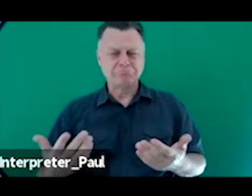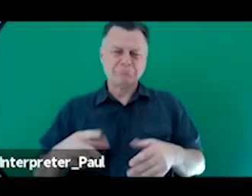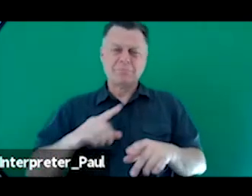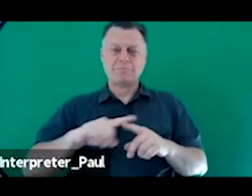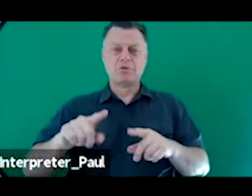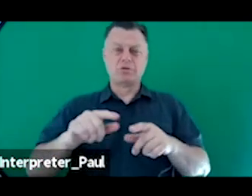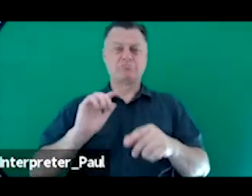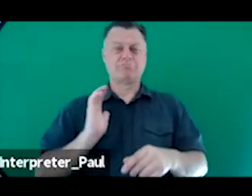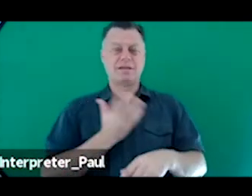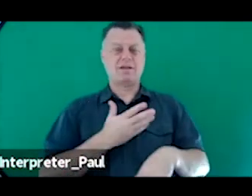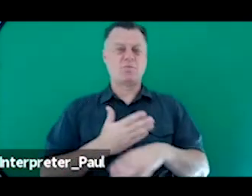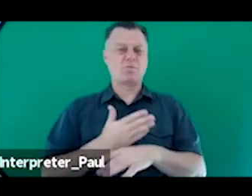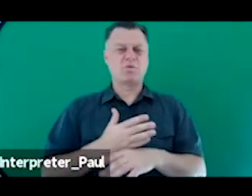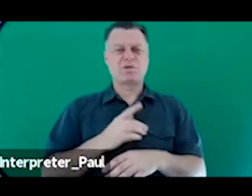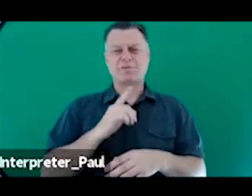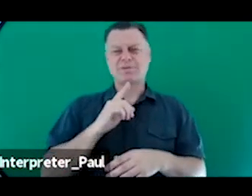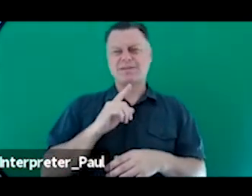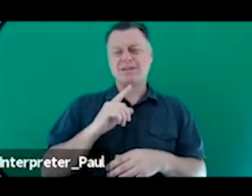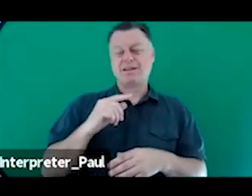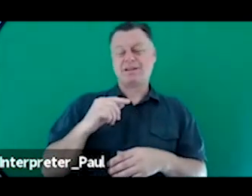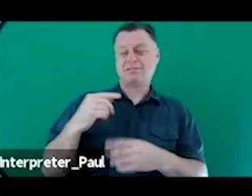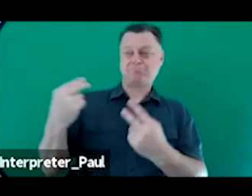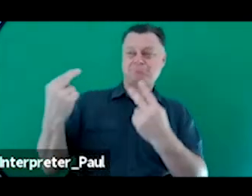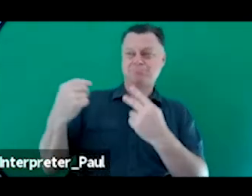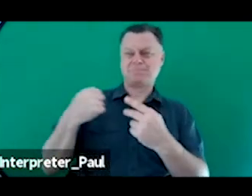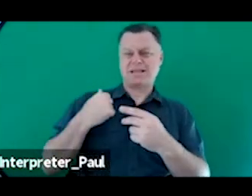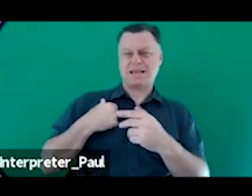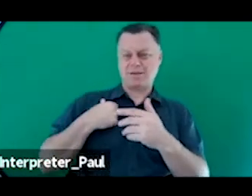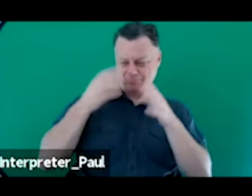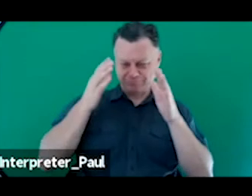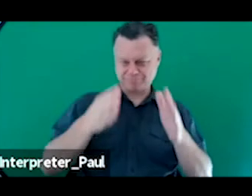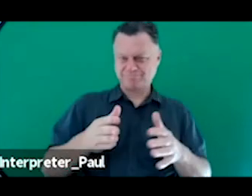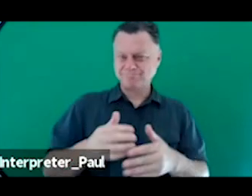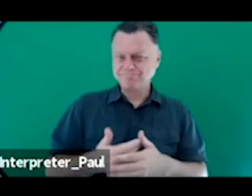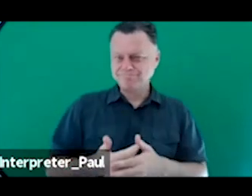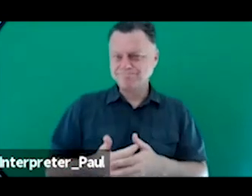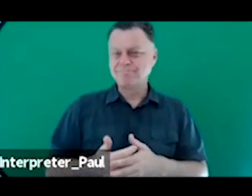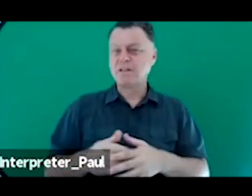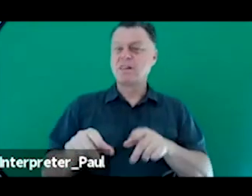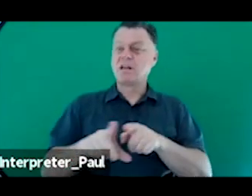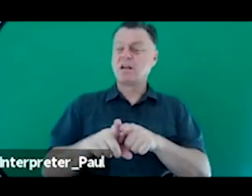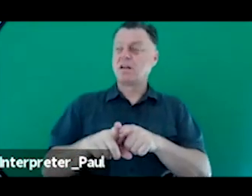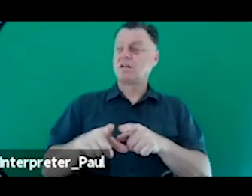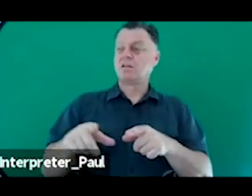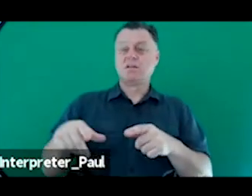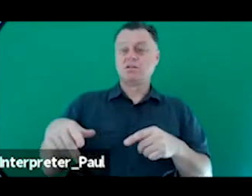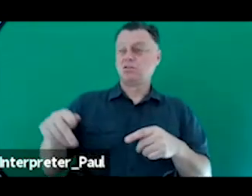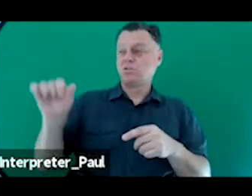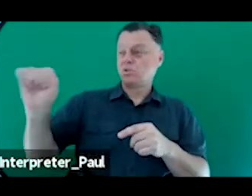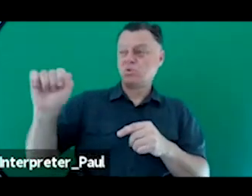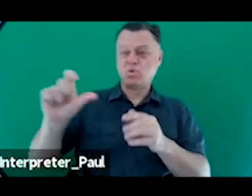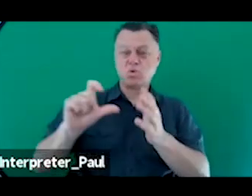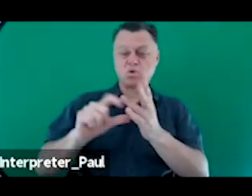we tend to foster that impression sometimes as well. That it's just making alternative --